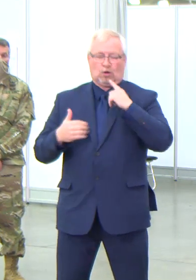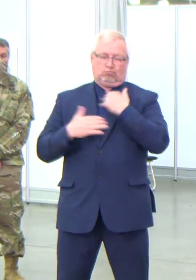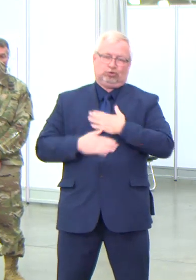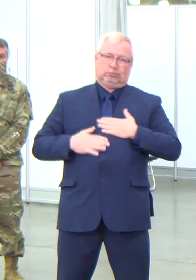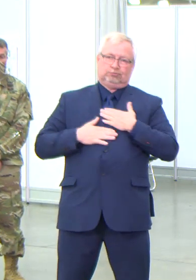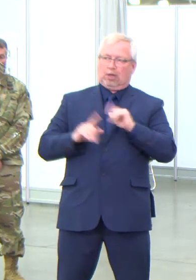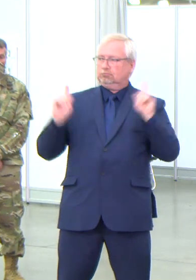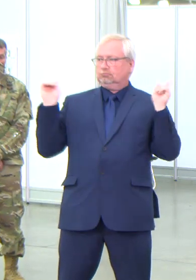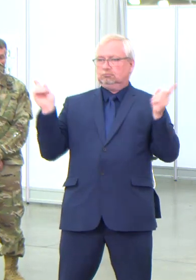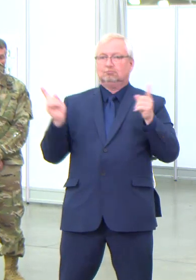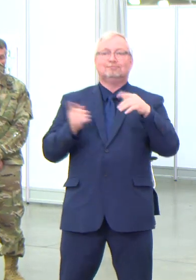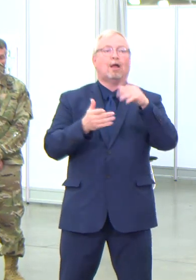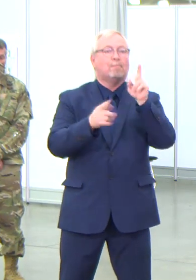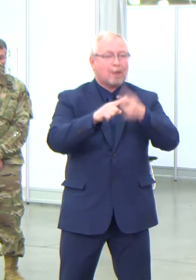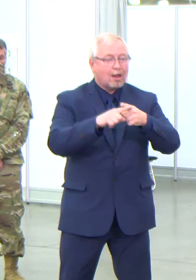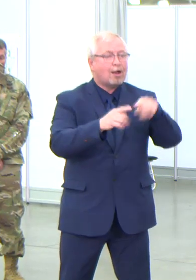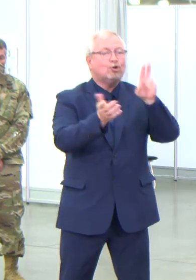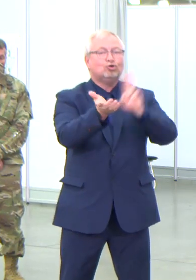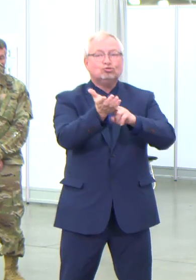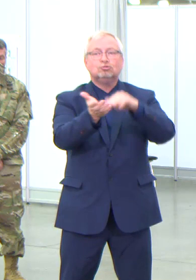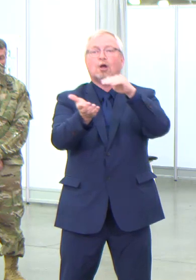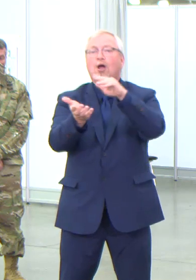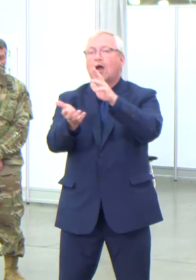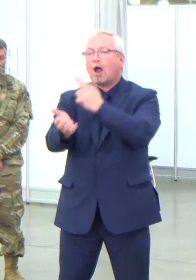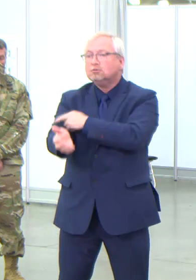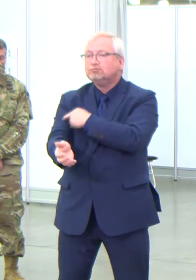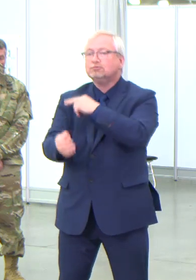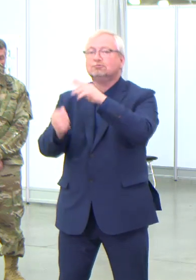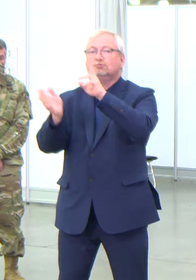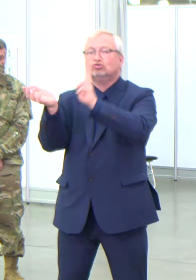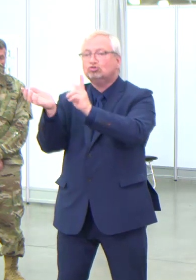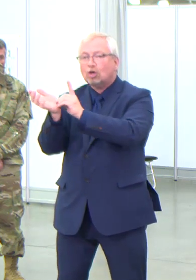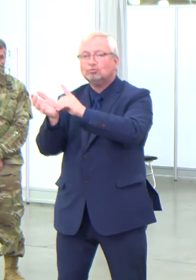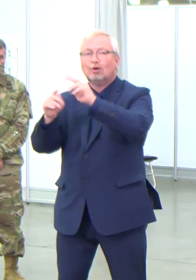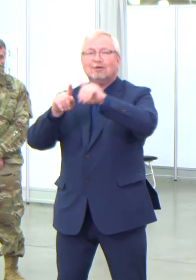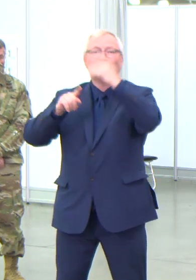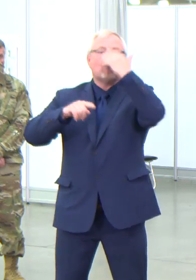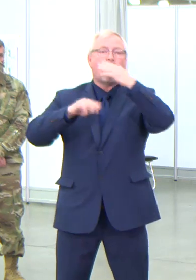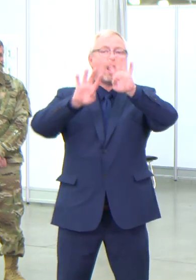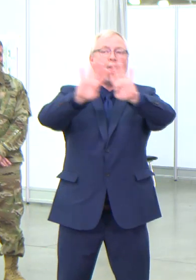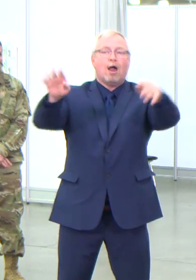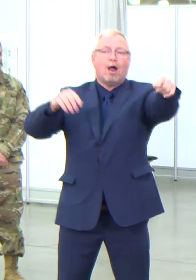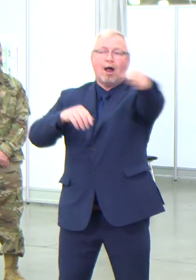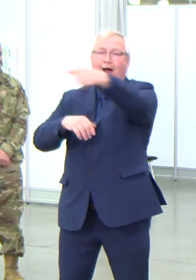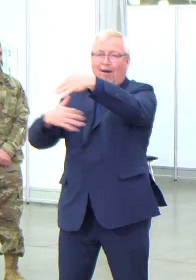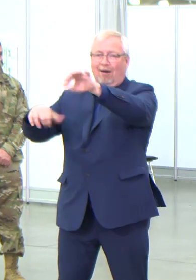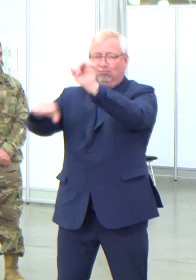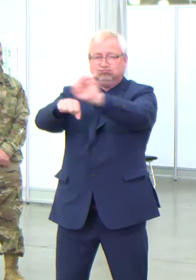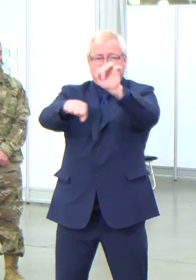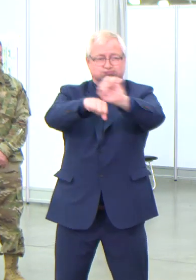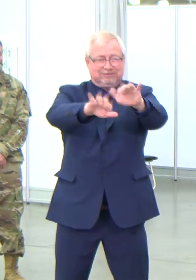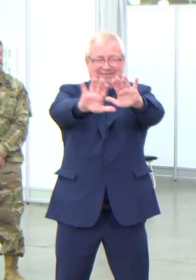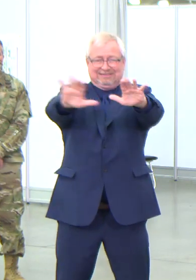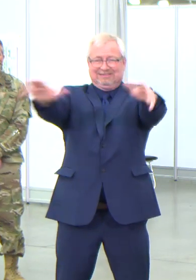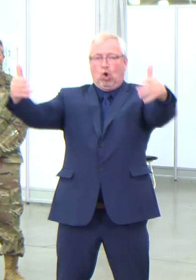appreciate all the folks at the hospitals, the doctors, the nurses, the technicians, all the people on the front line, but there's an awful lot